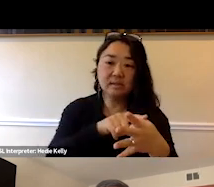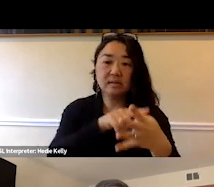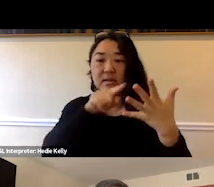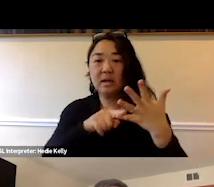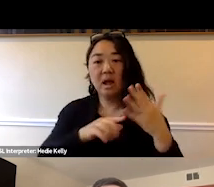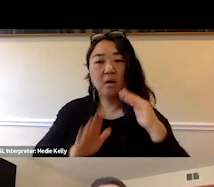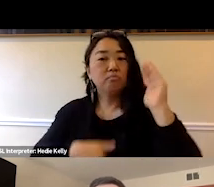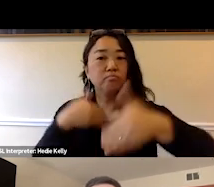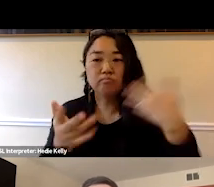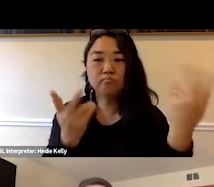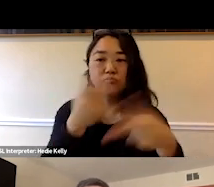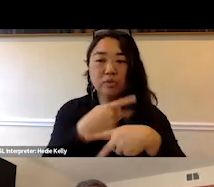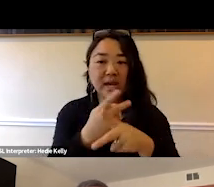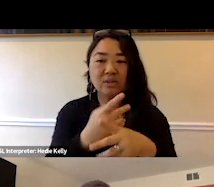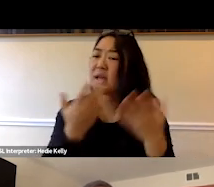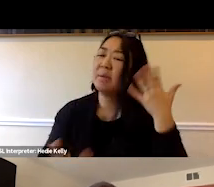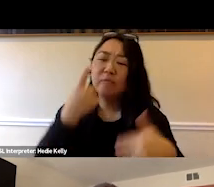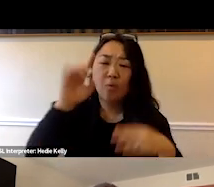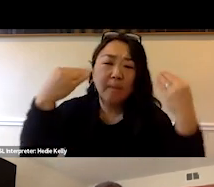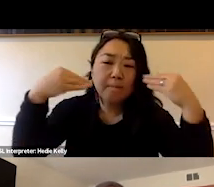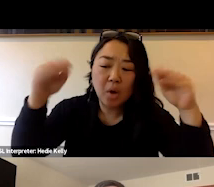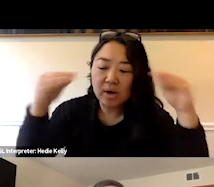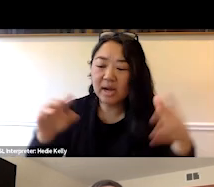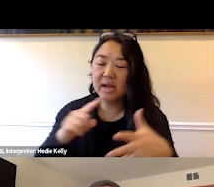And that could be for a marketing piece, it could be for content on a blog,